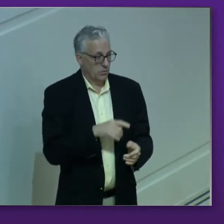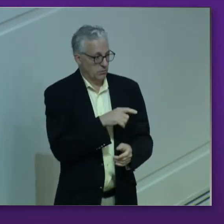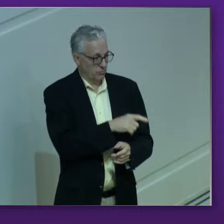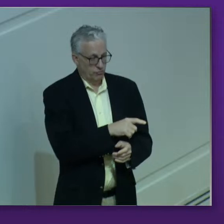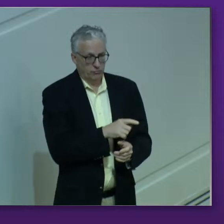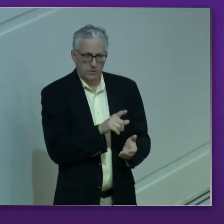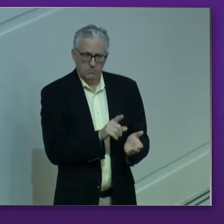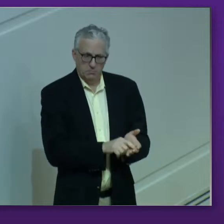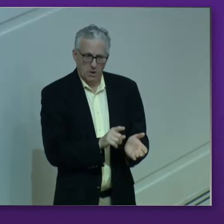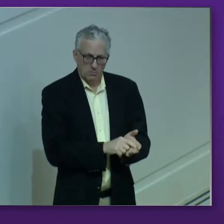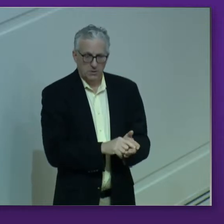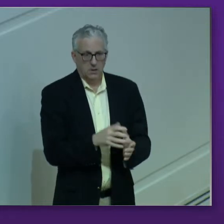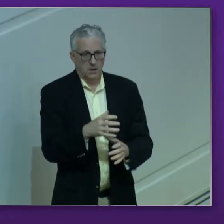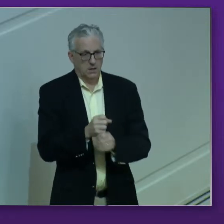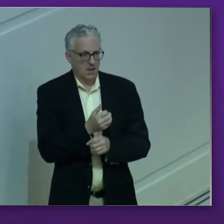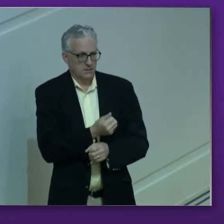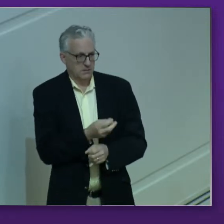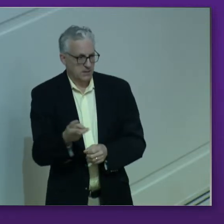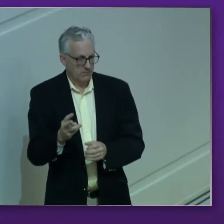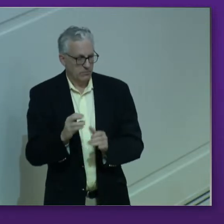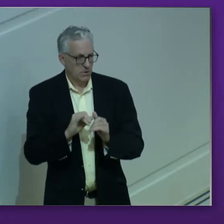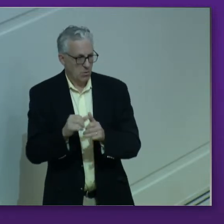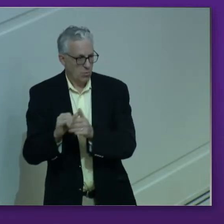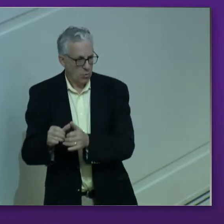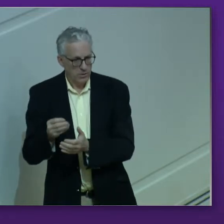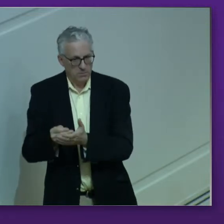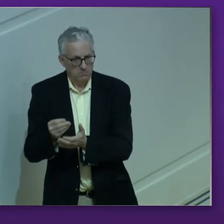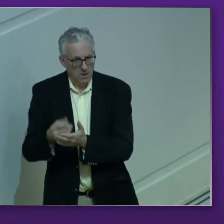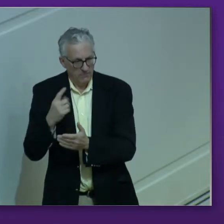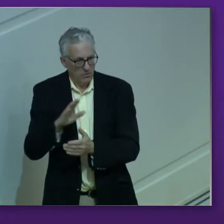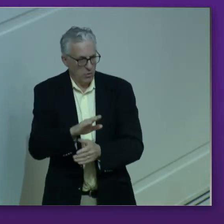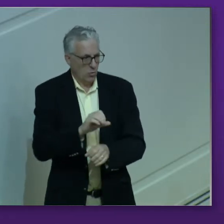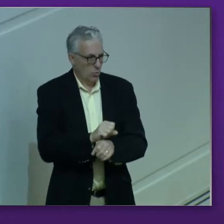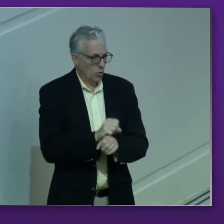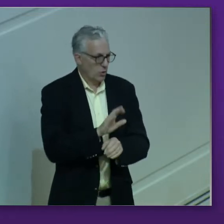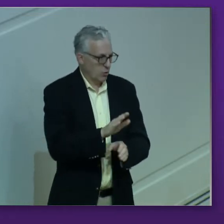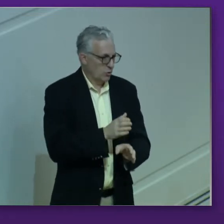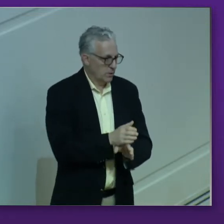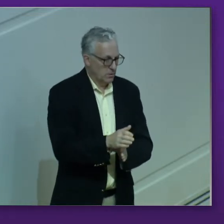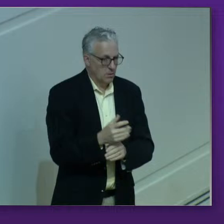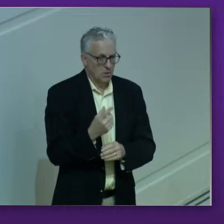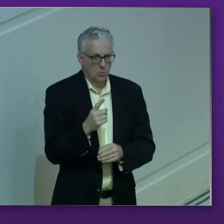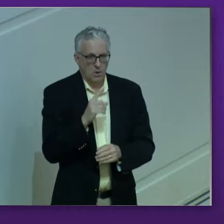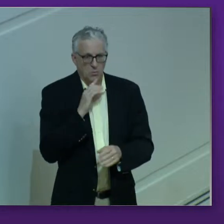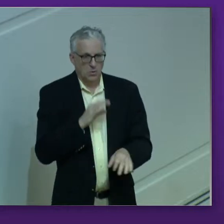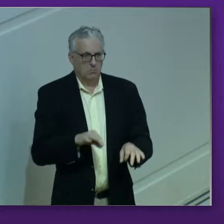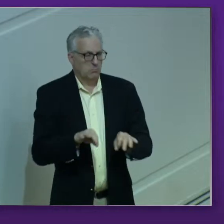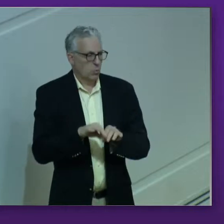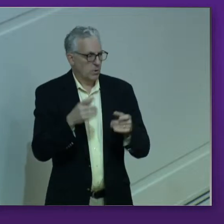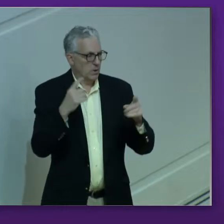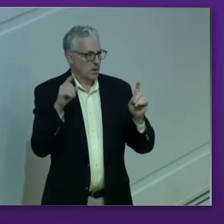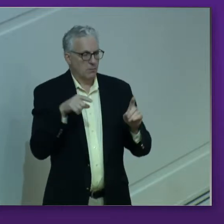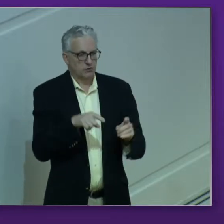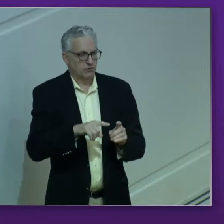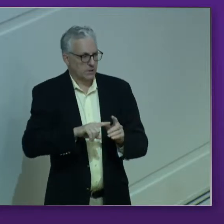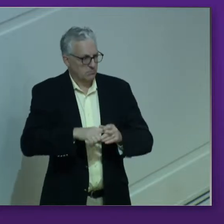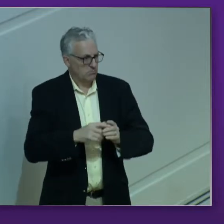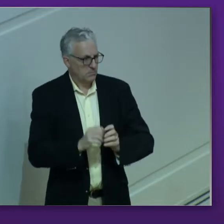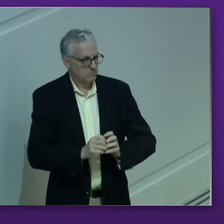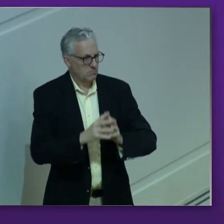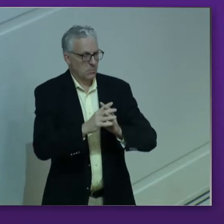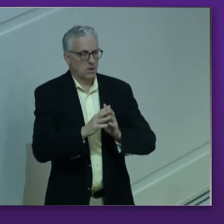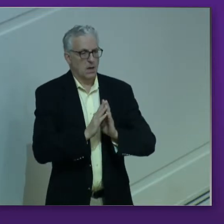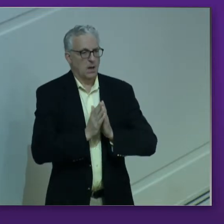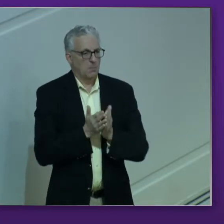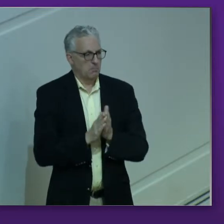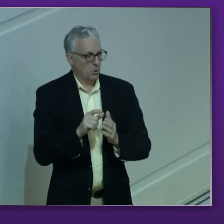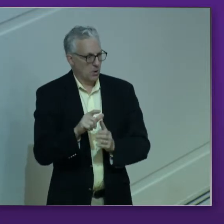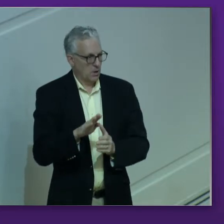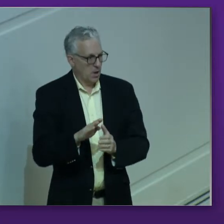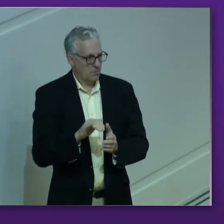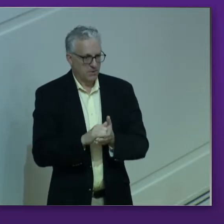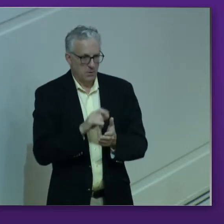RECOGNIZED FOR HER